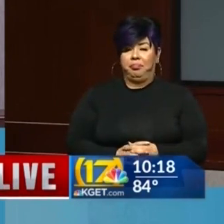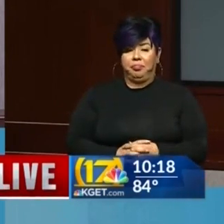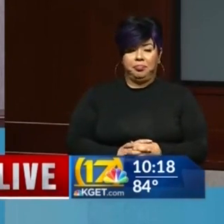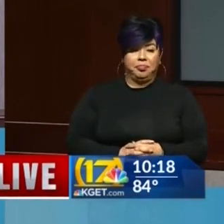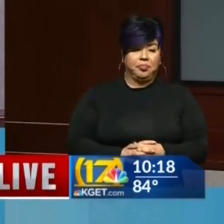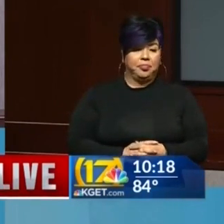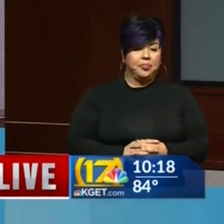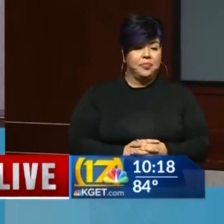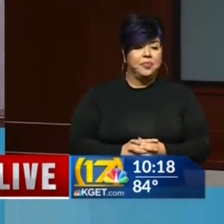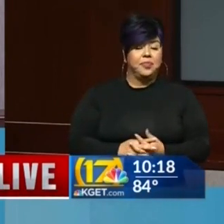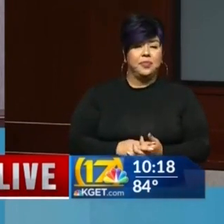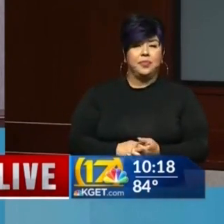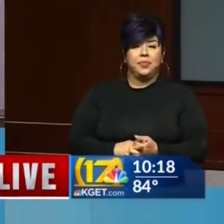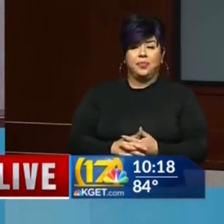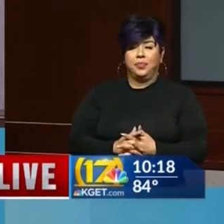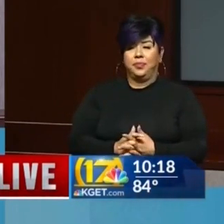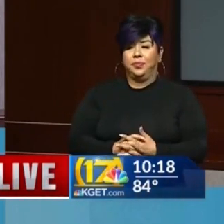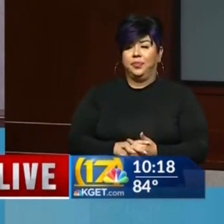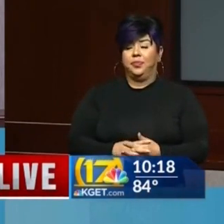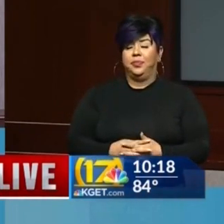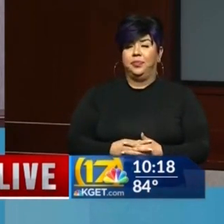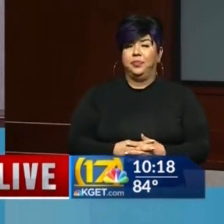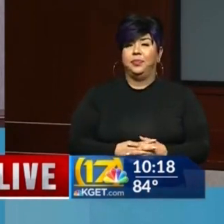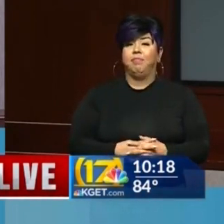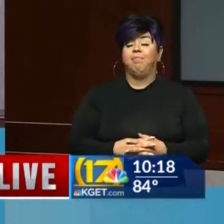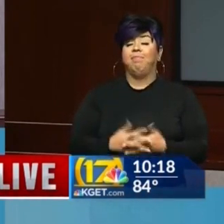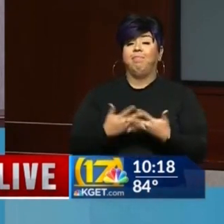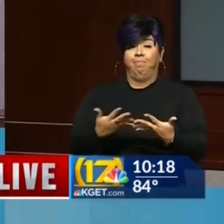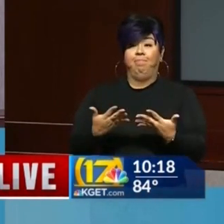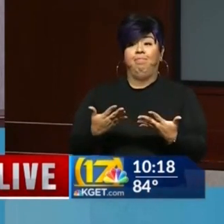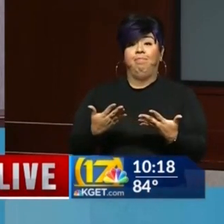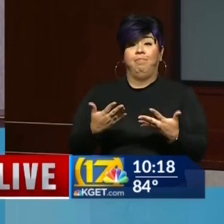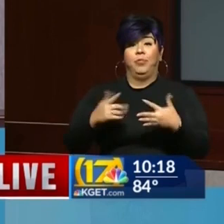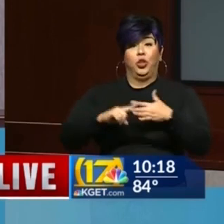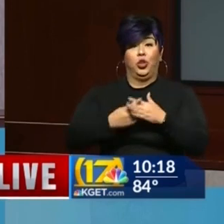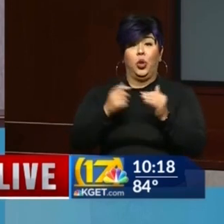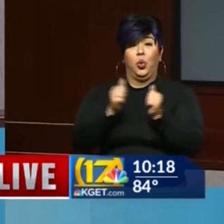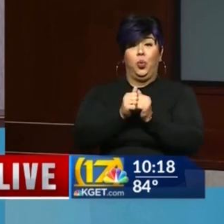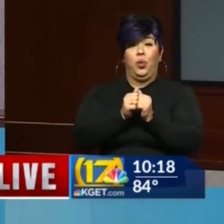FOLLOWUP. THIS ALLOWS YOUR COUNTER PARTS